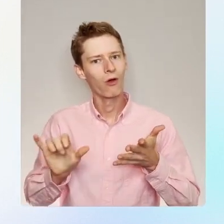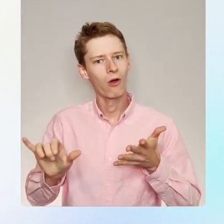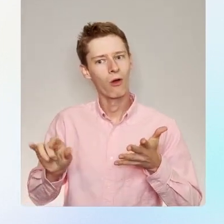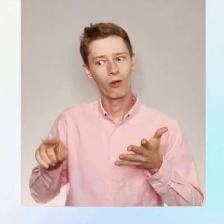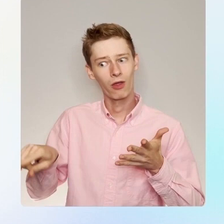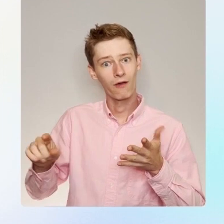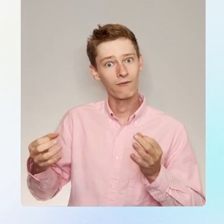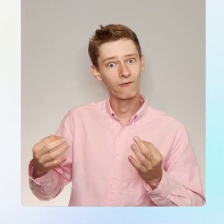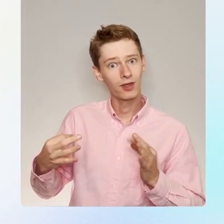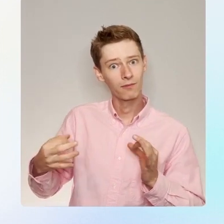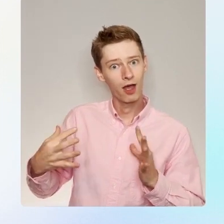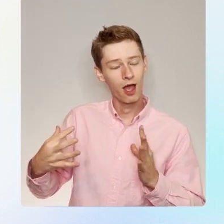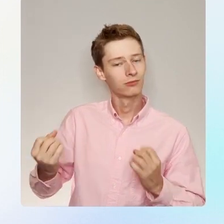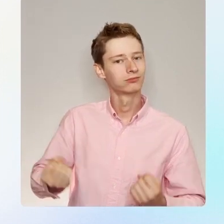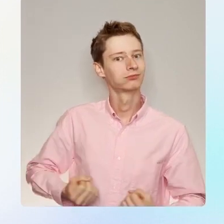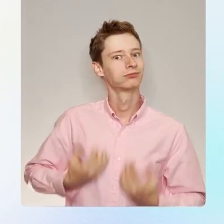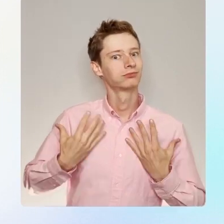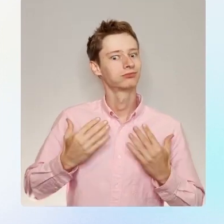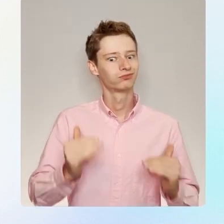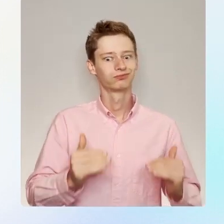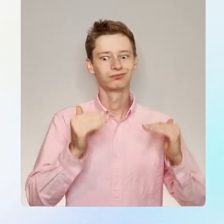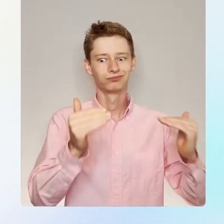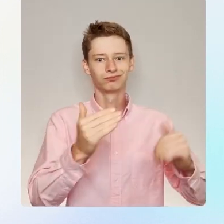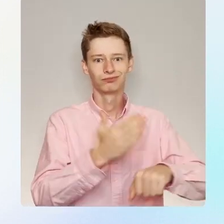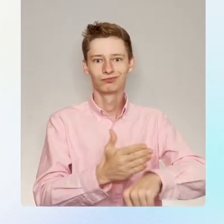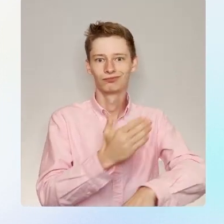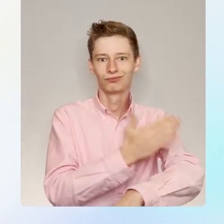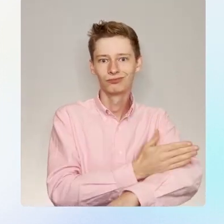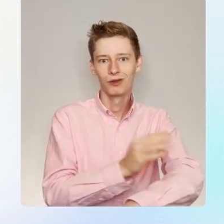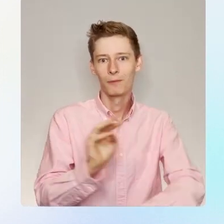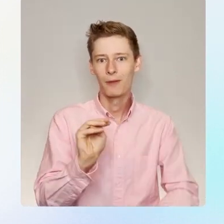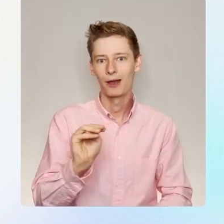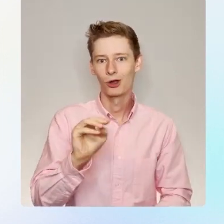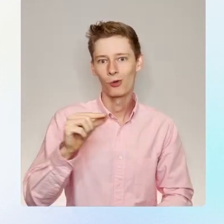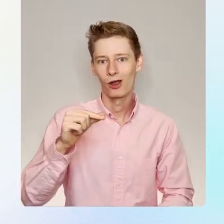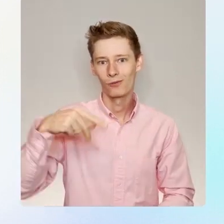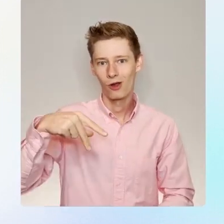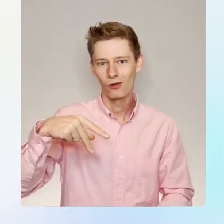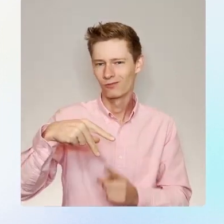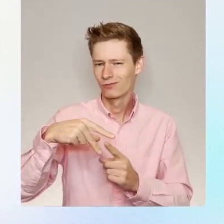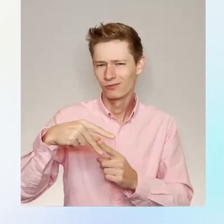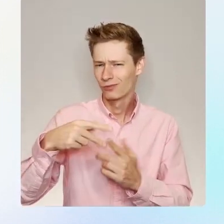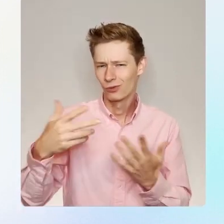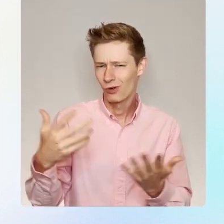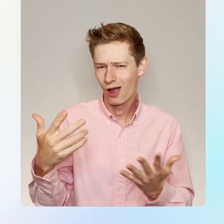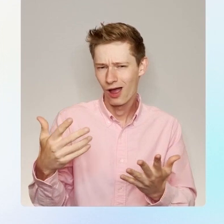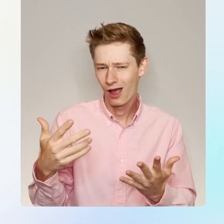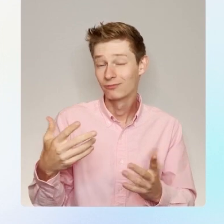the innovations in Meta Quest Pro. So what exactly is Meta Quest Pro?